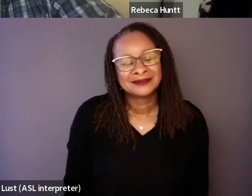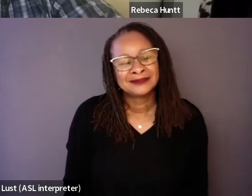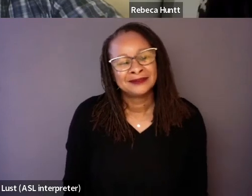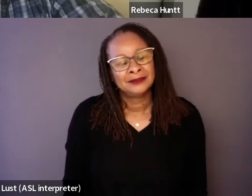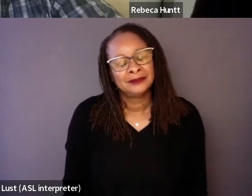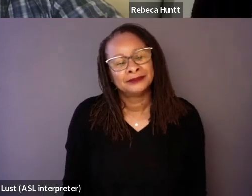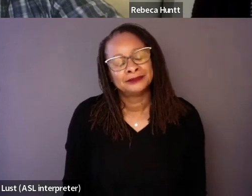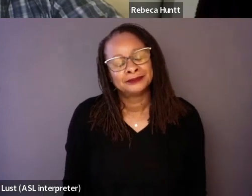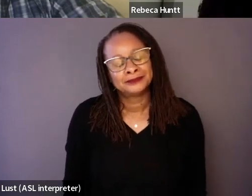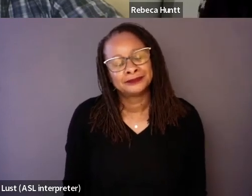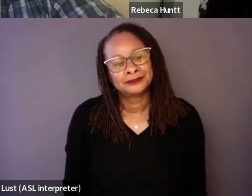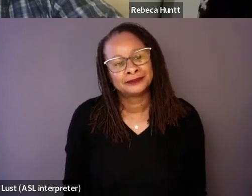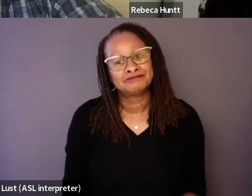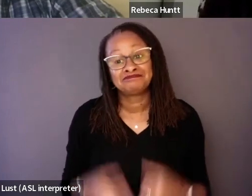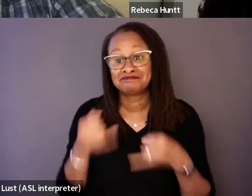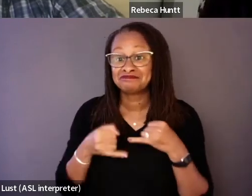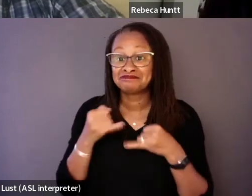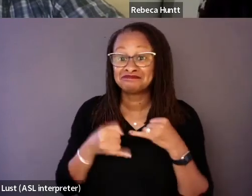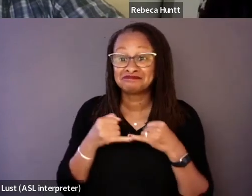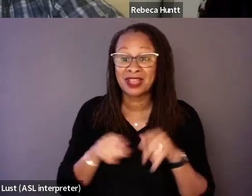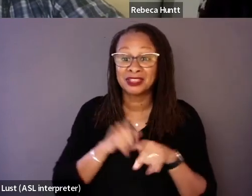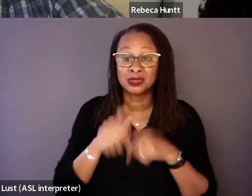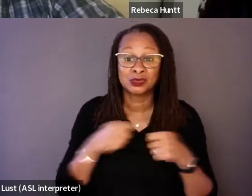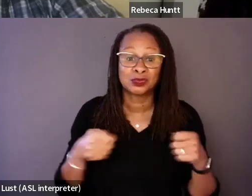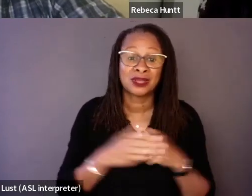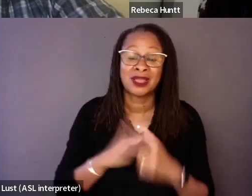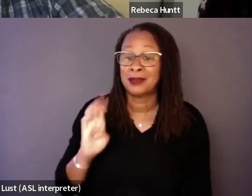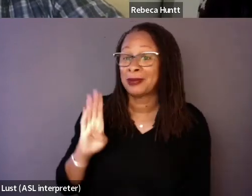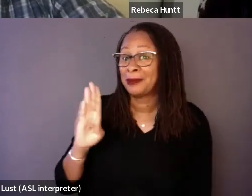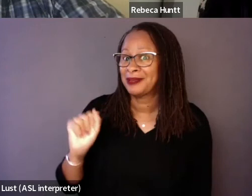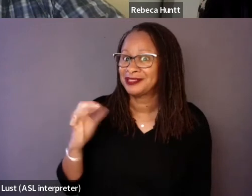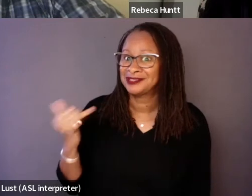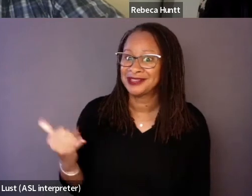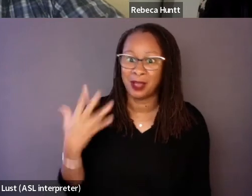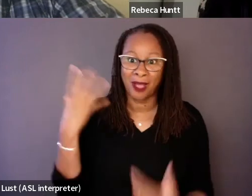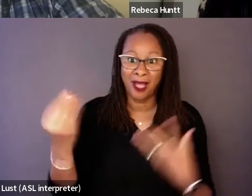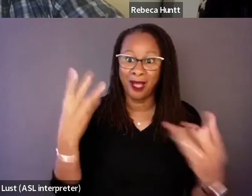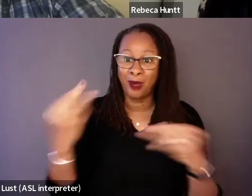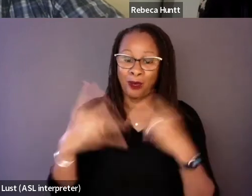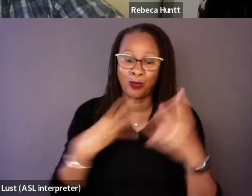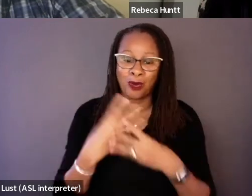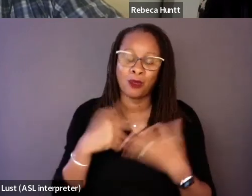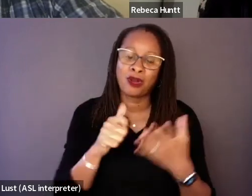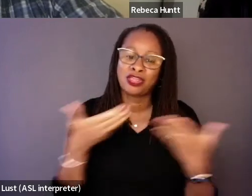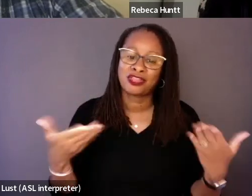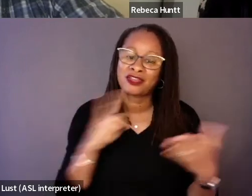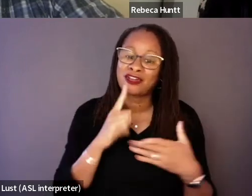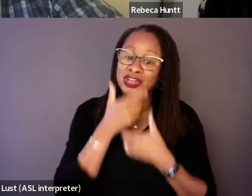Lastly, you know, now that know BEBA is sort of out during the world, what other things that you're